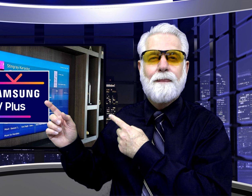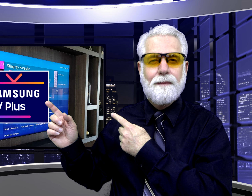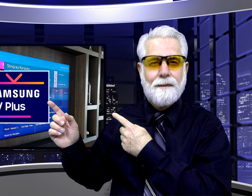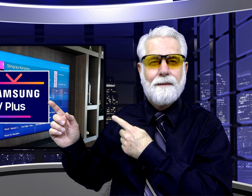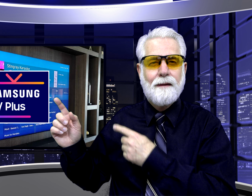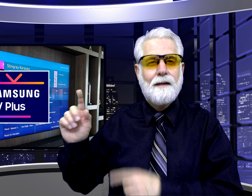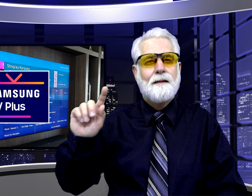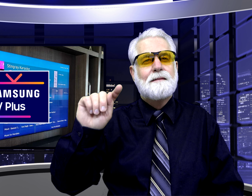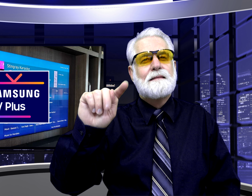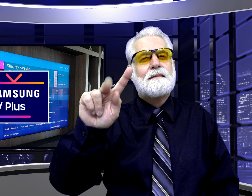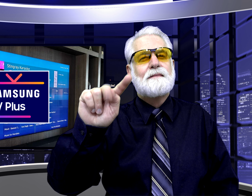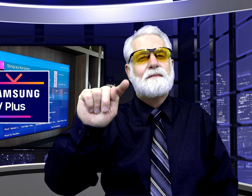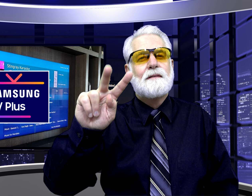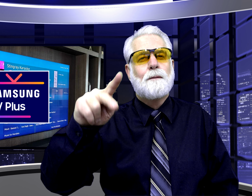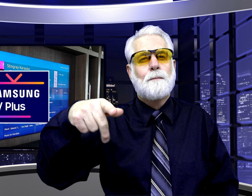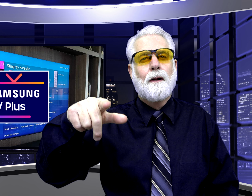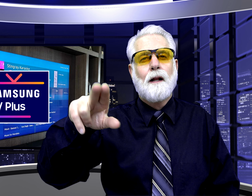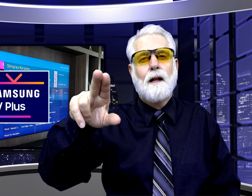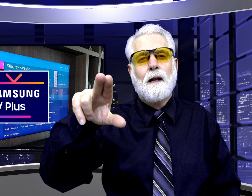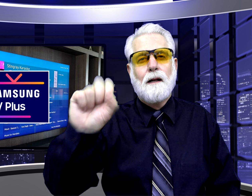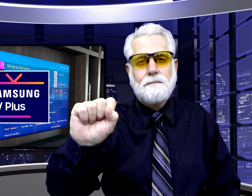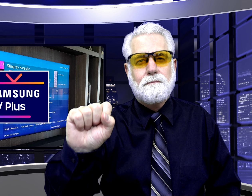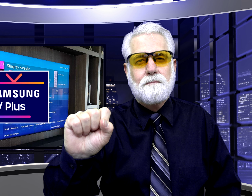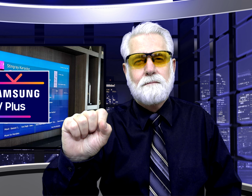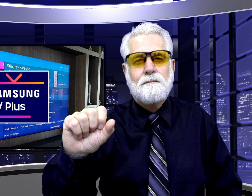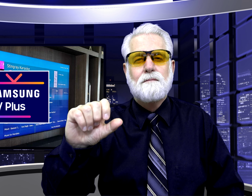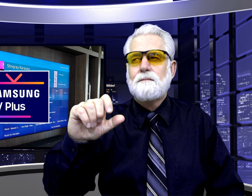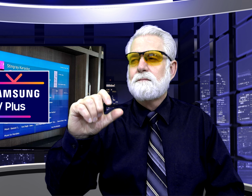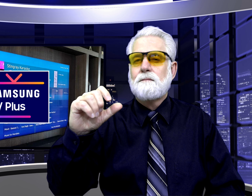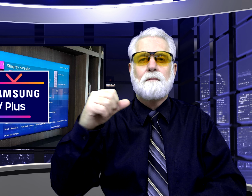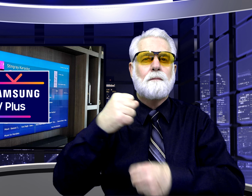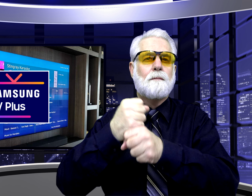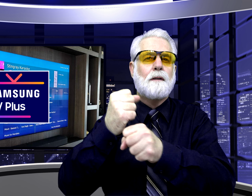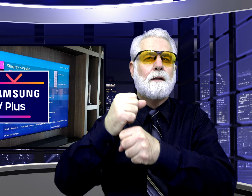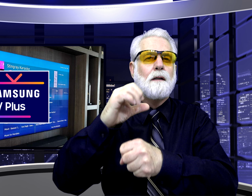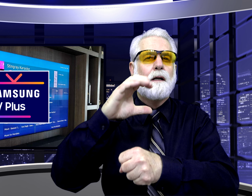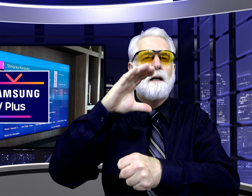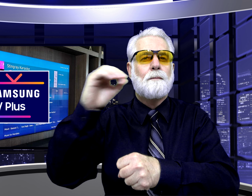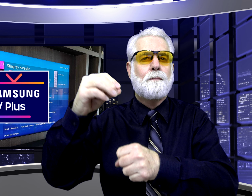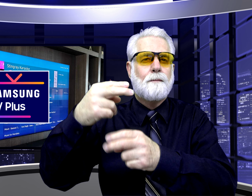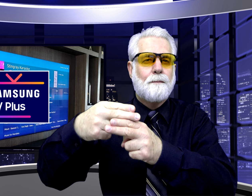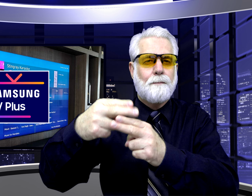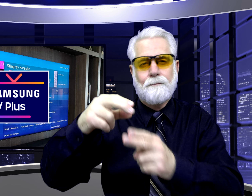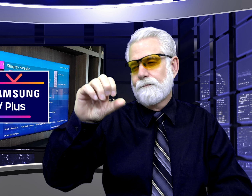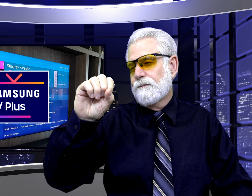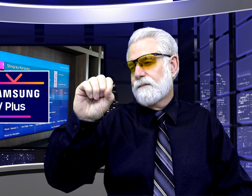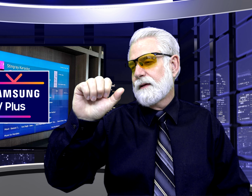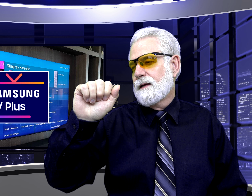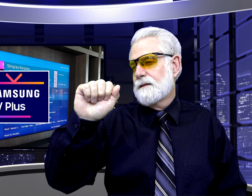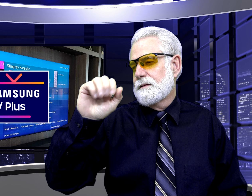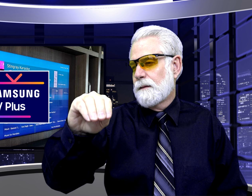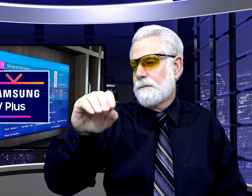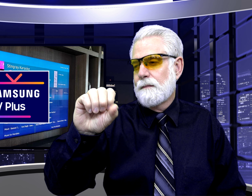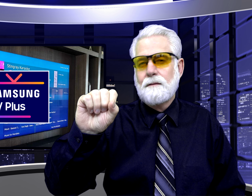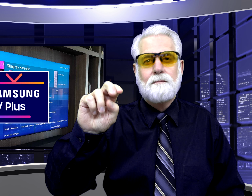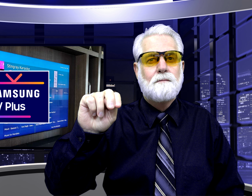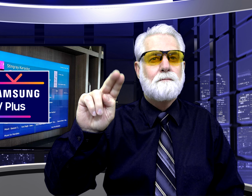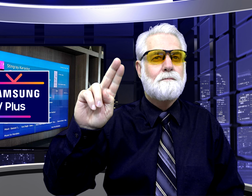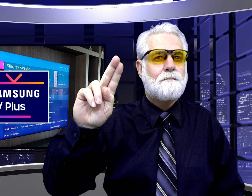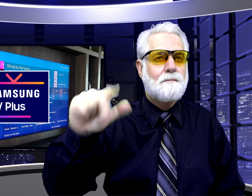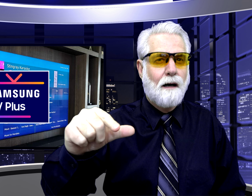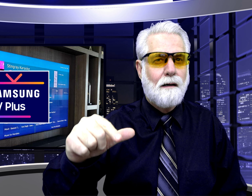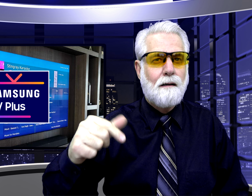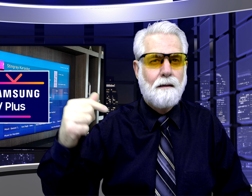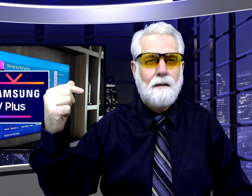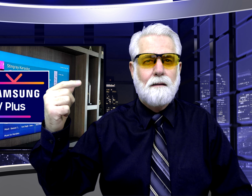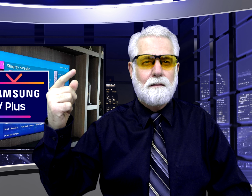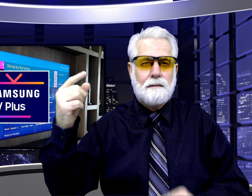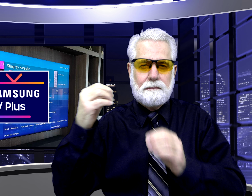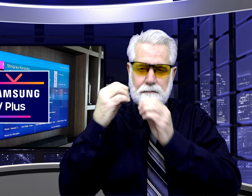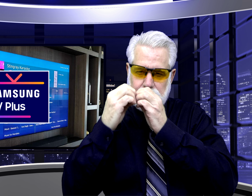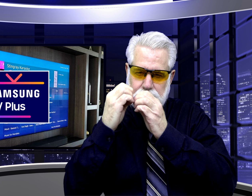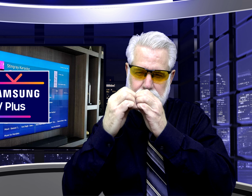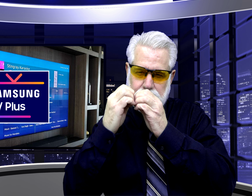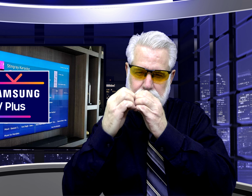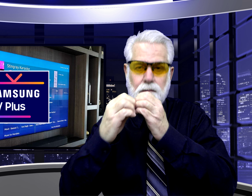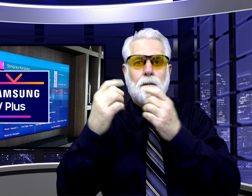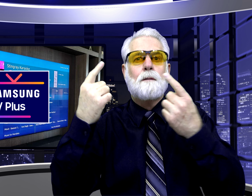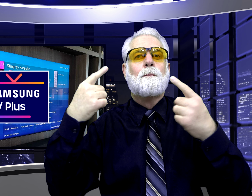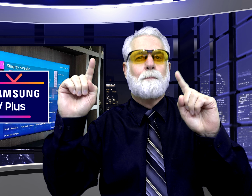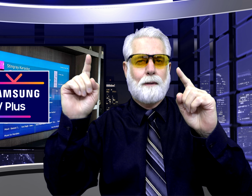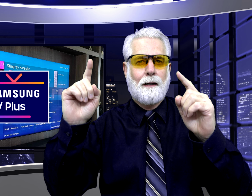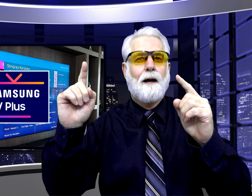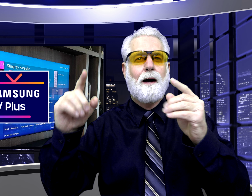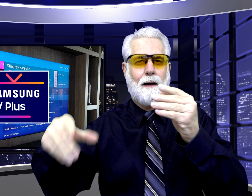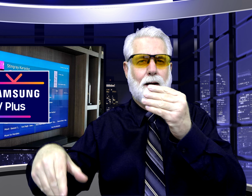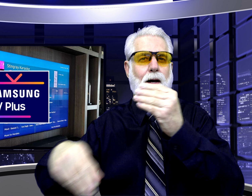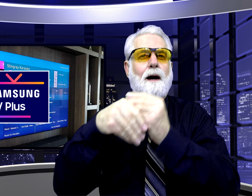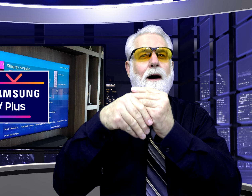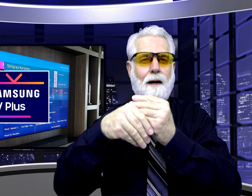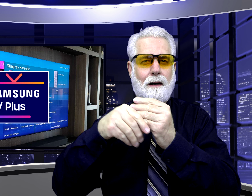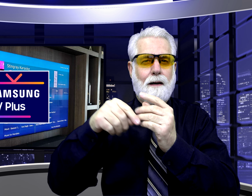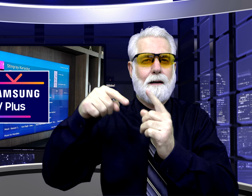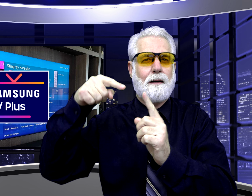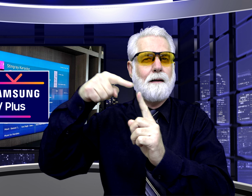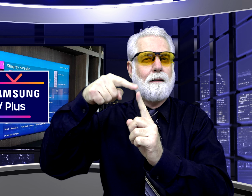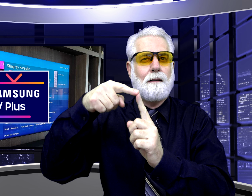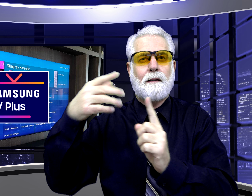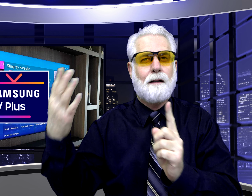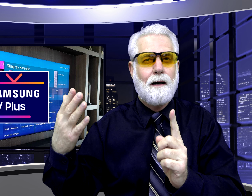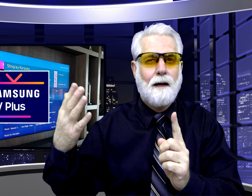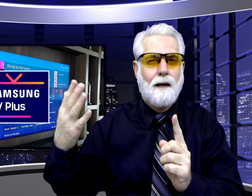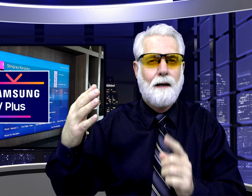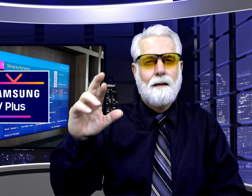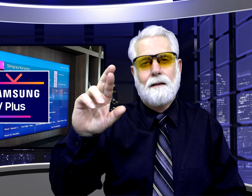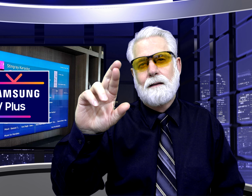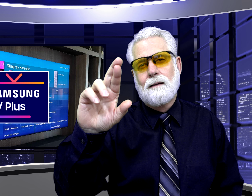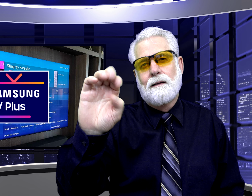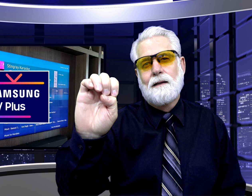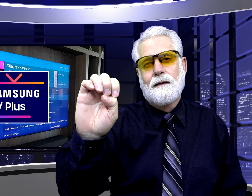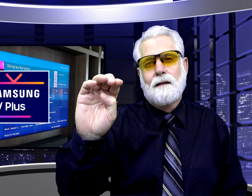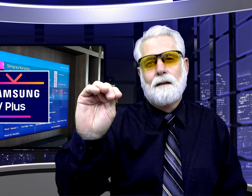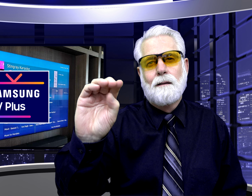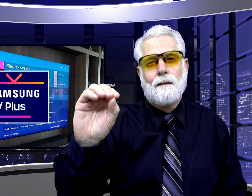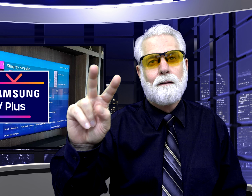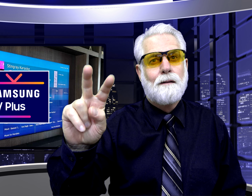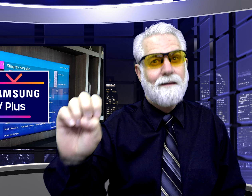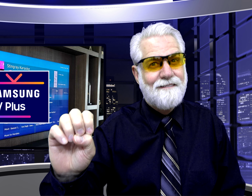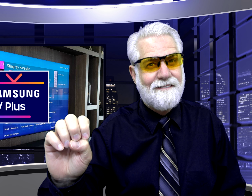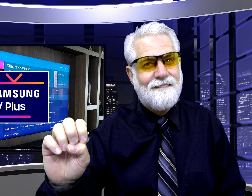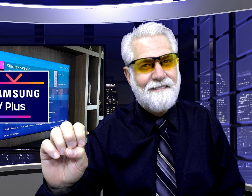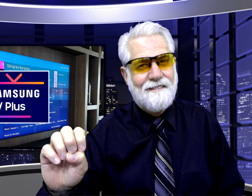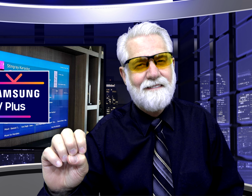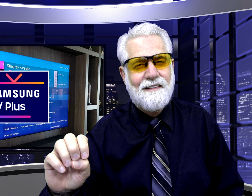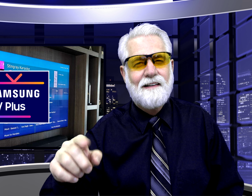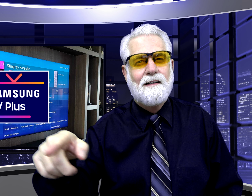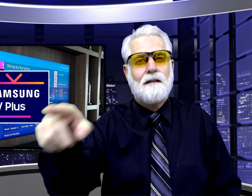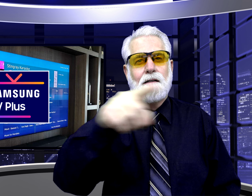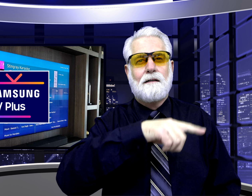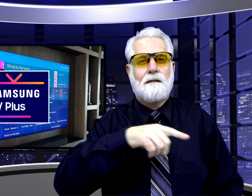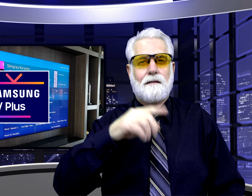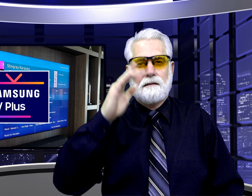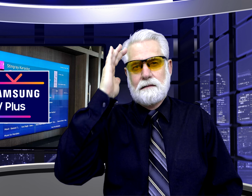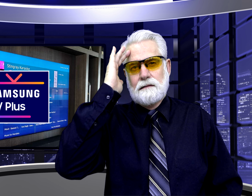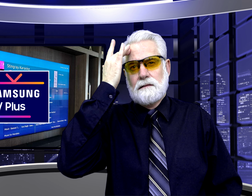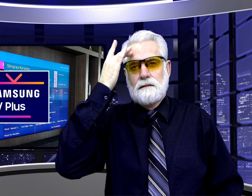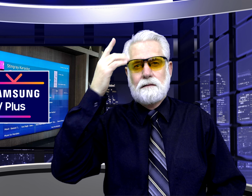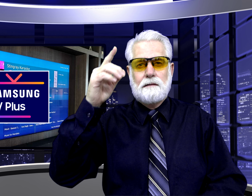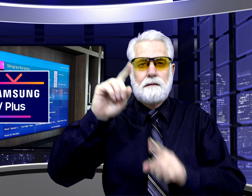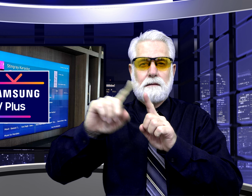TV Plus … made by a company named Samsung, fixed finally where they could do what? They made it to where you could remove channels.